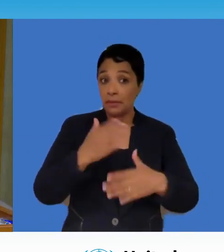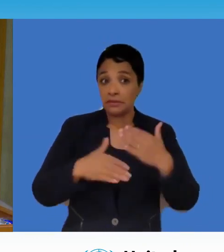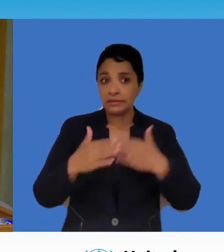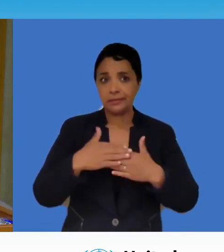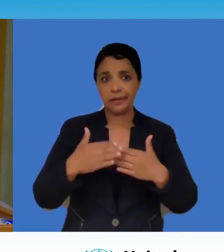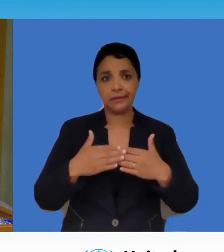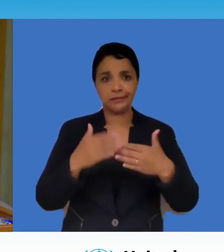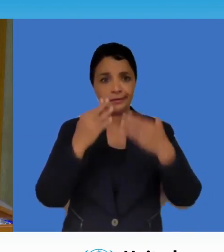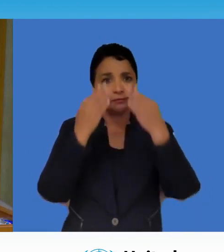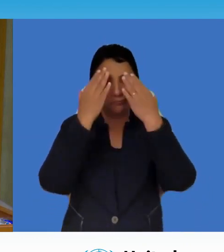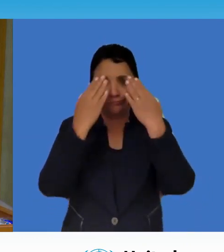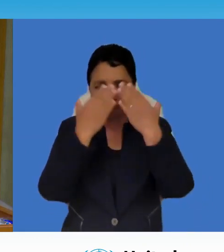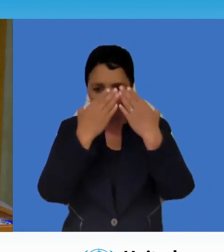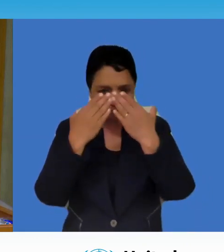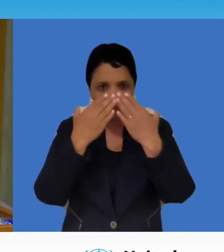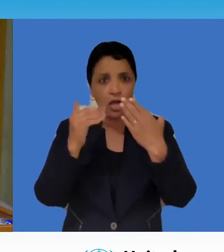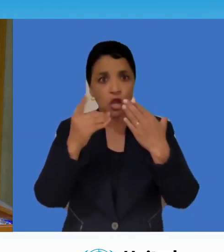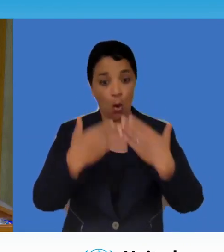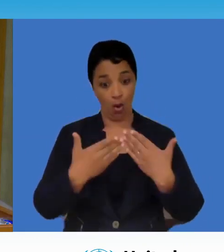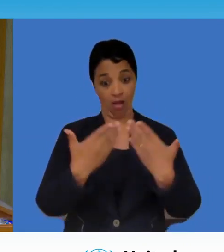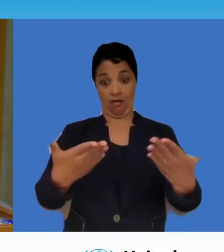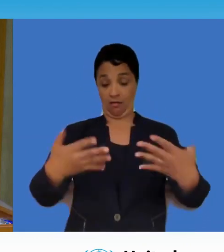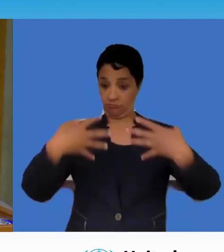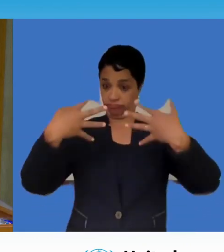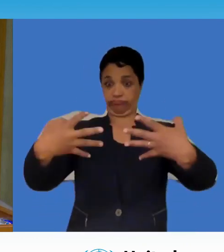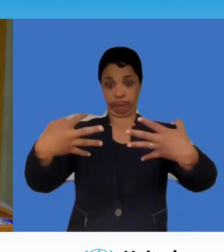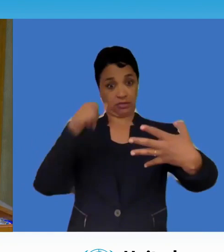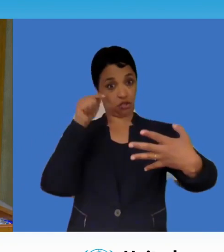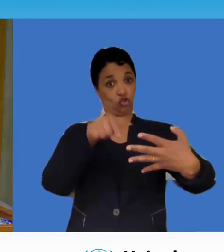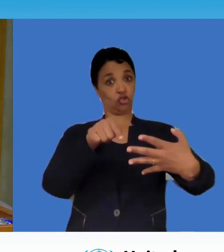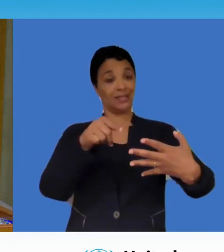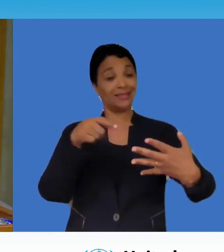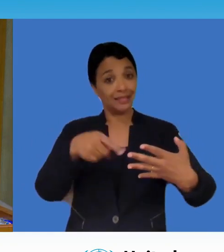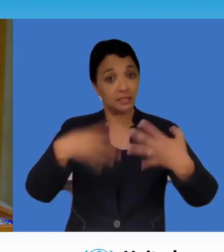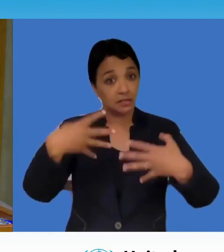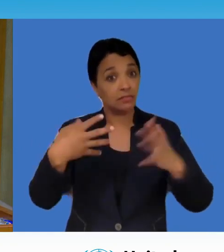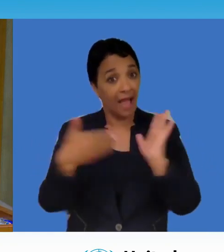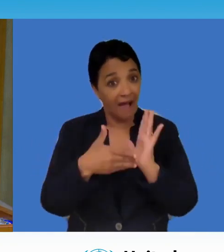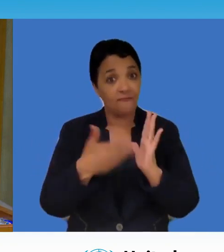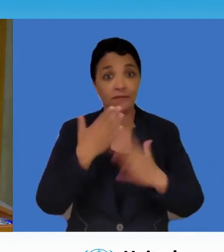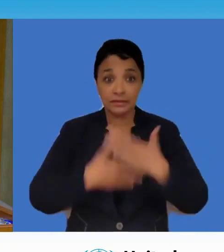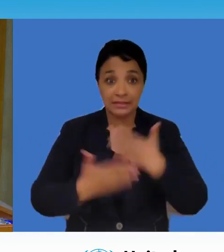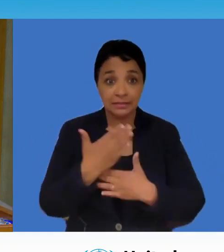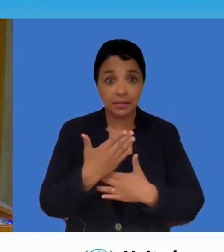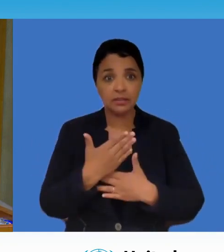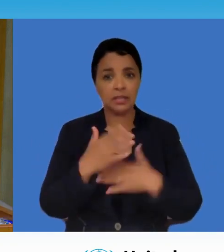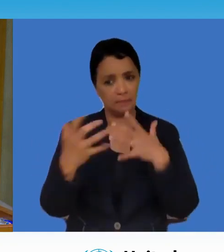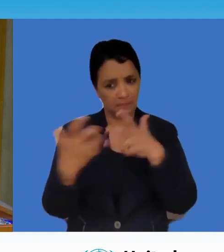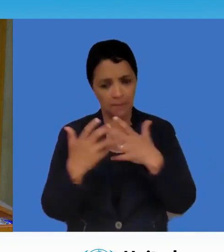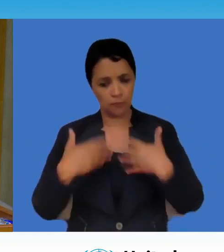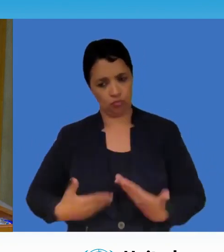disabilities much more visible at the assessment stage of uh of of the human response and we see